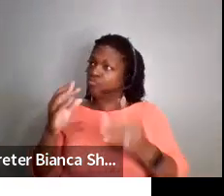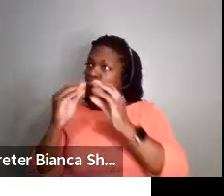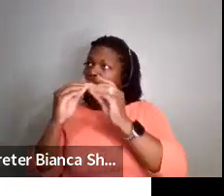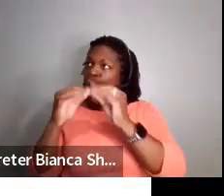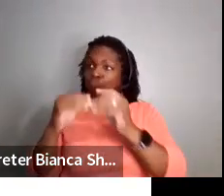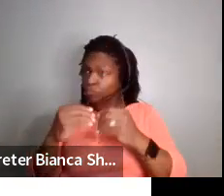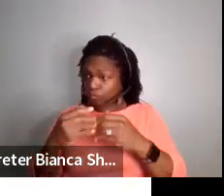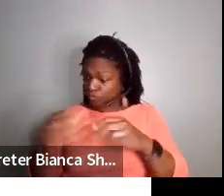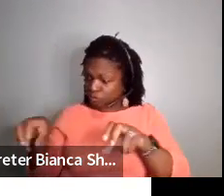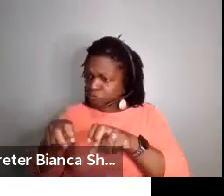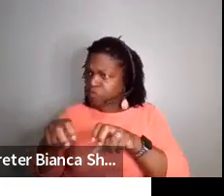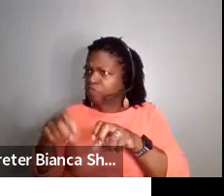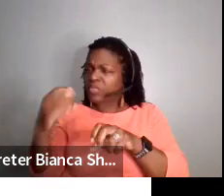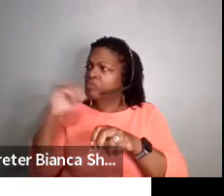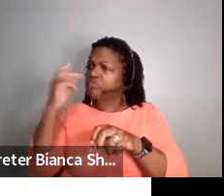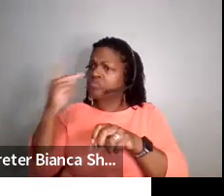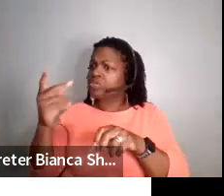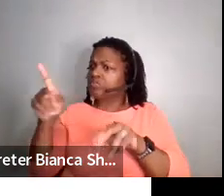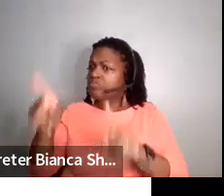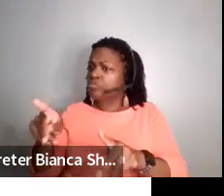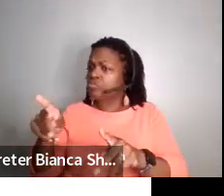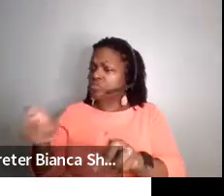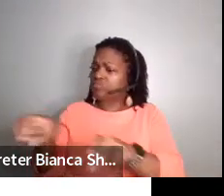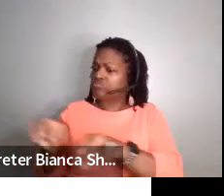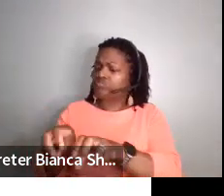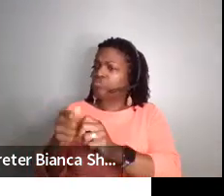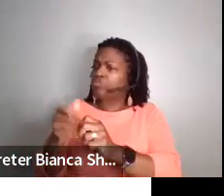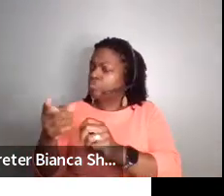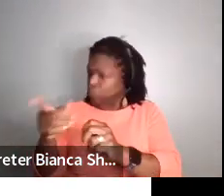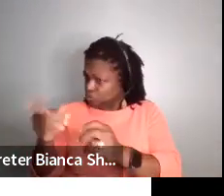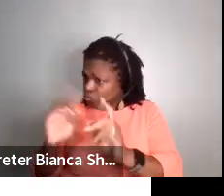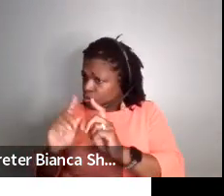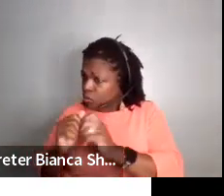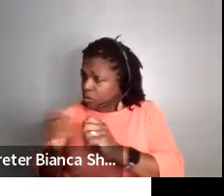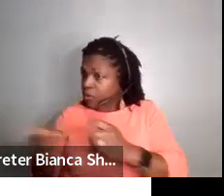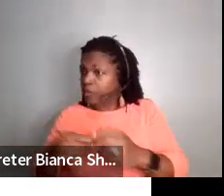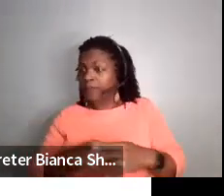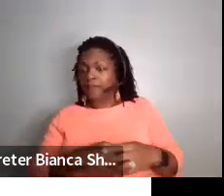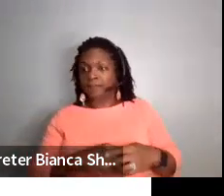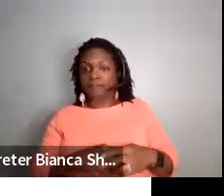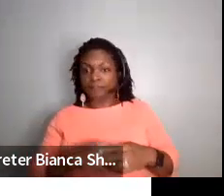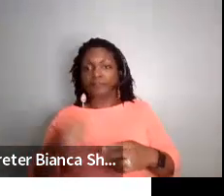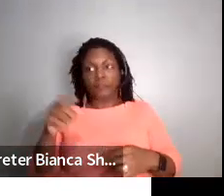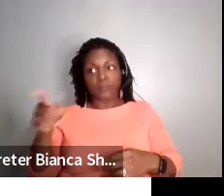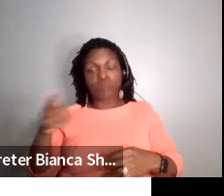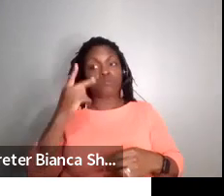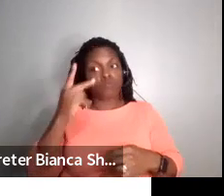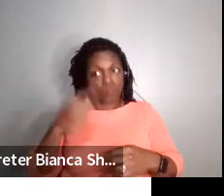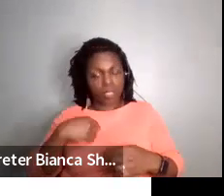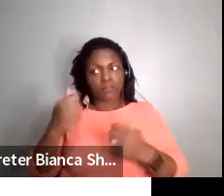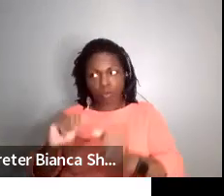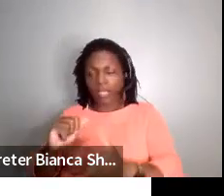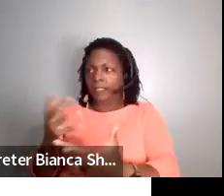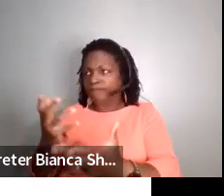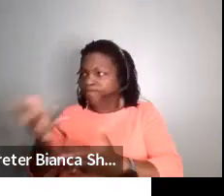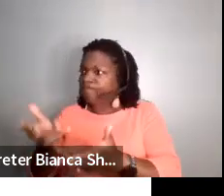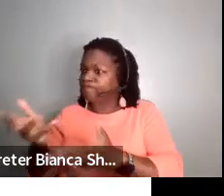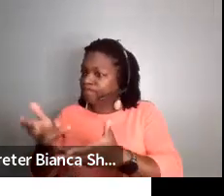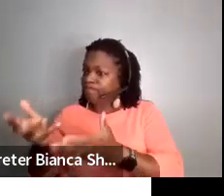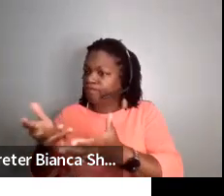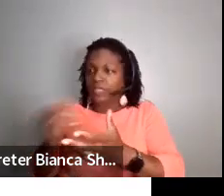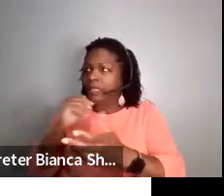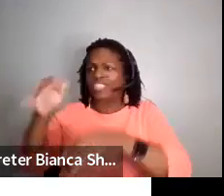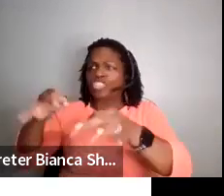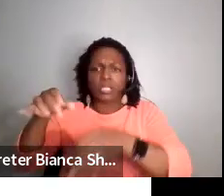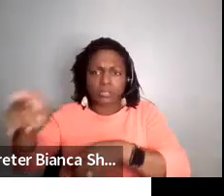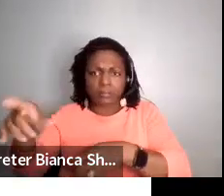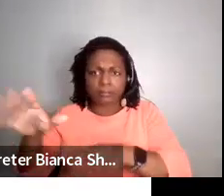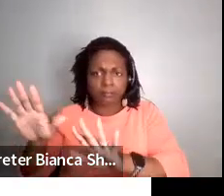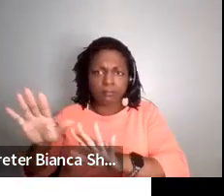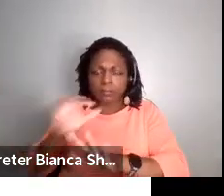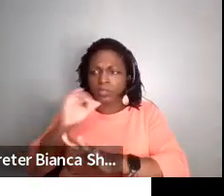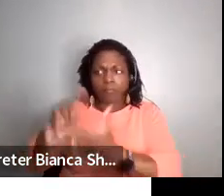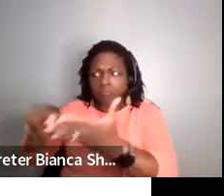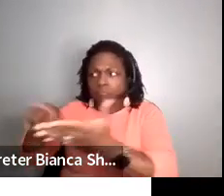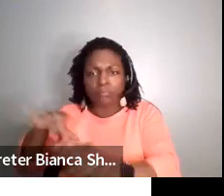I didn't see anyone sitting next to you and you know when they saw that I was really trying to reach out to them without judging them without making them seeing table.